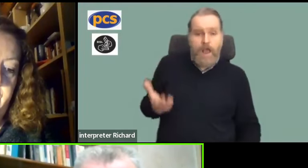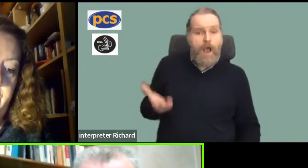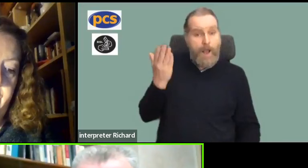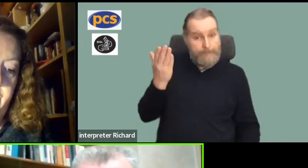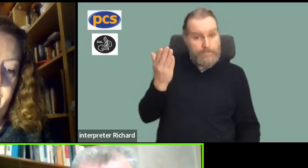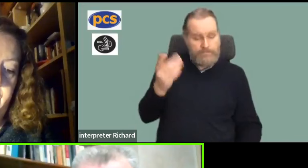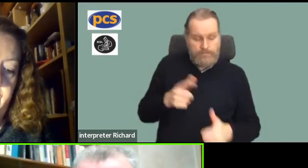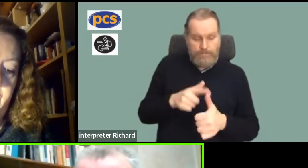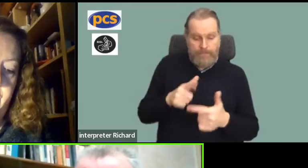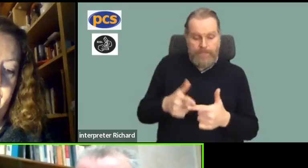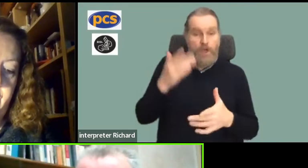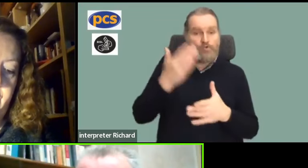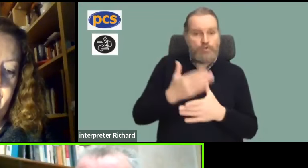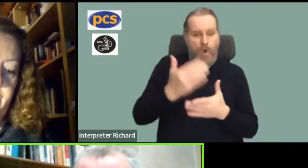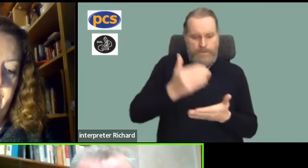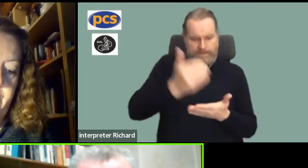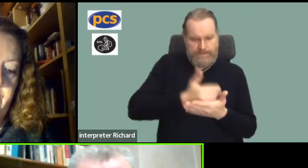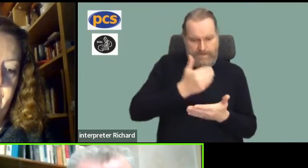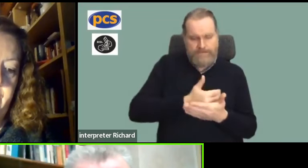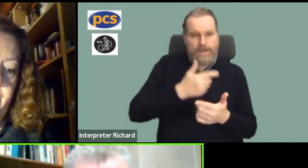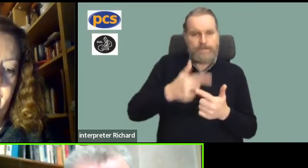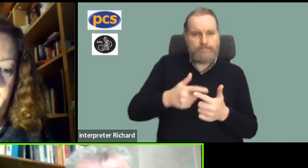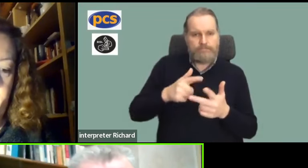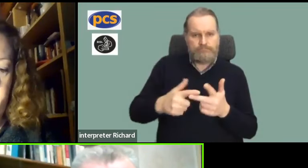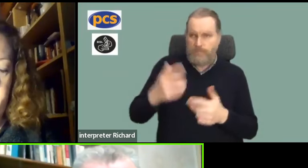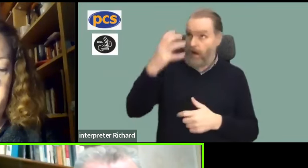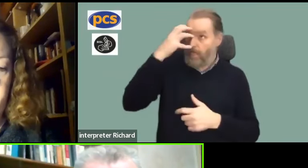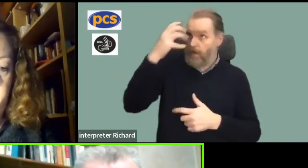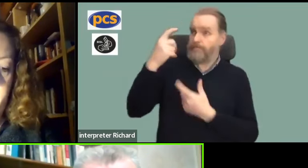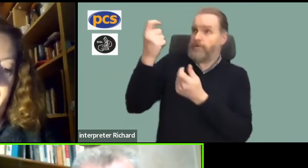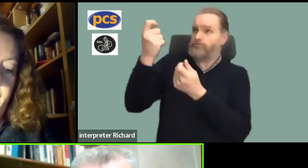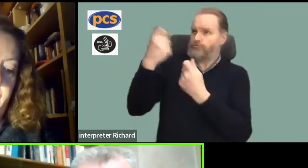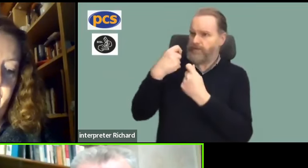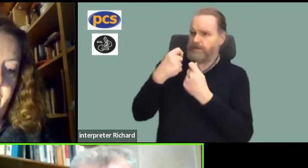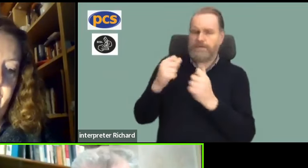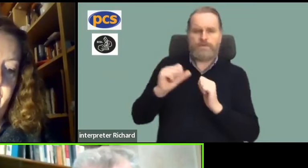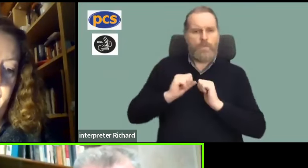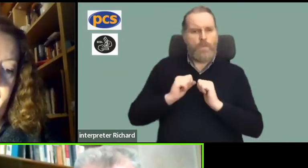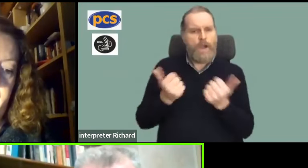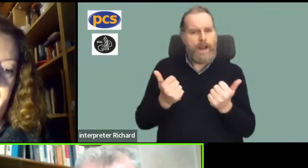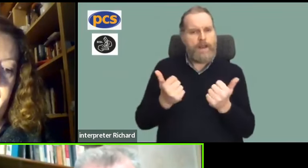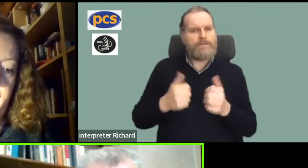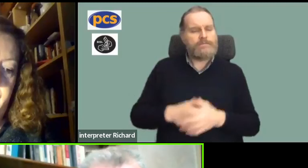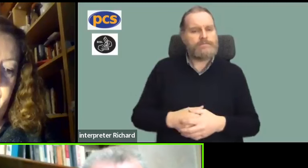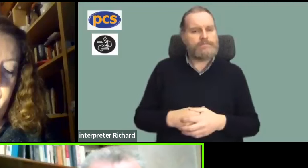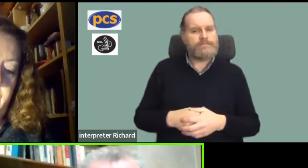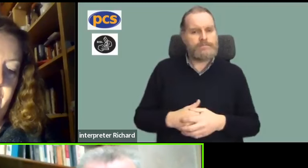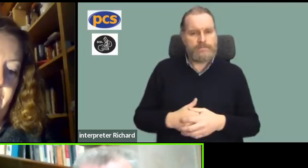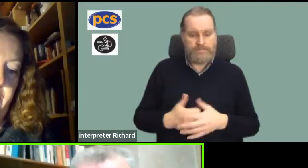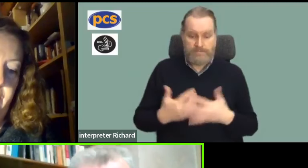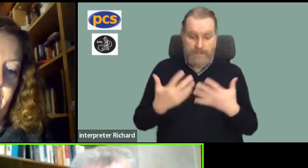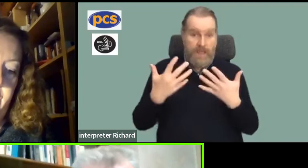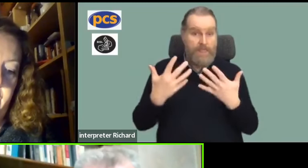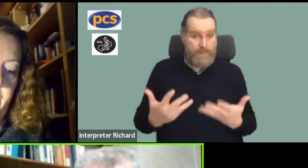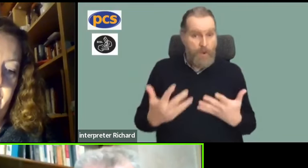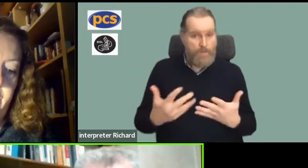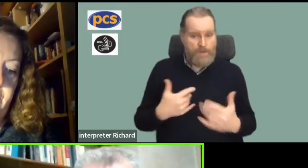have more money We must have job security, and we We must have job security, and we have to start being treated properly. that we're not alone there are at the